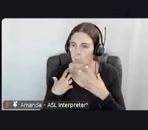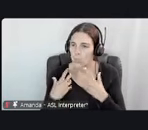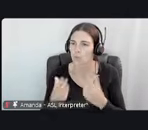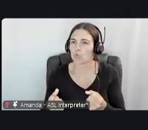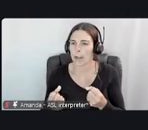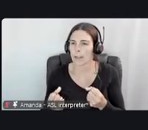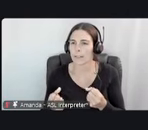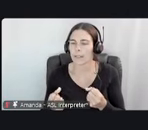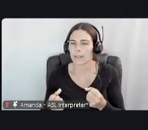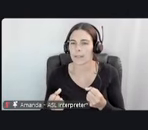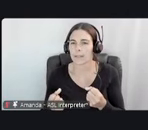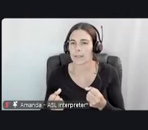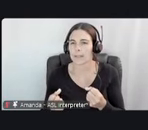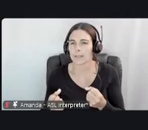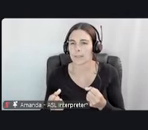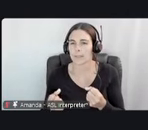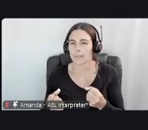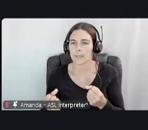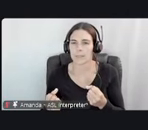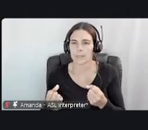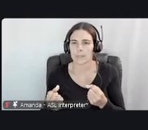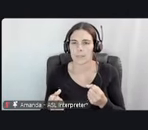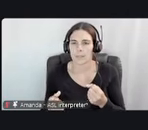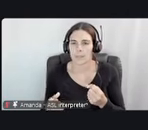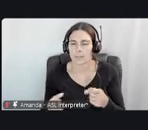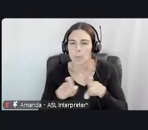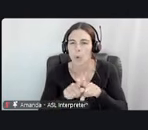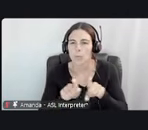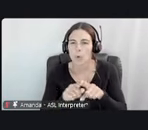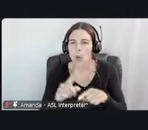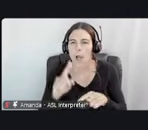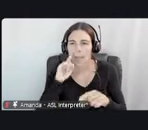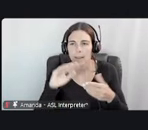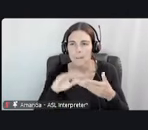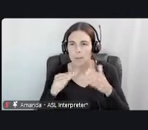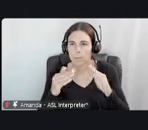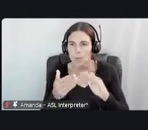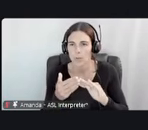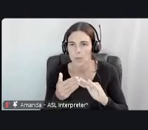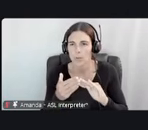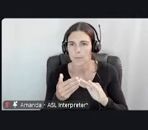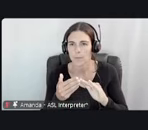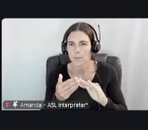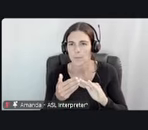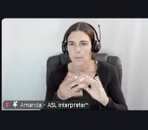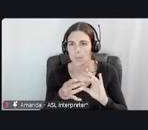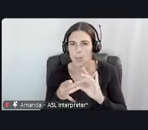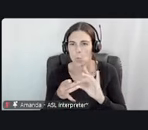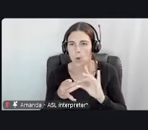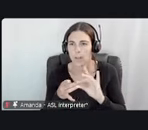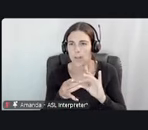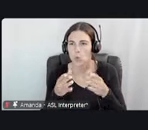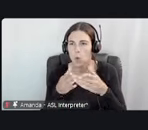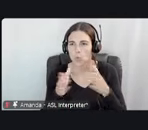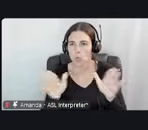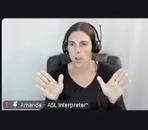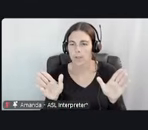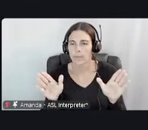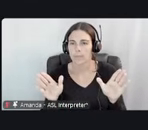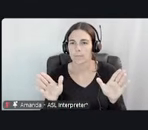uh participants but also I think the community um and coordination across uh these respective areas